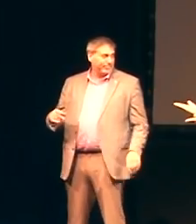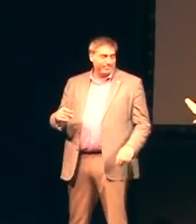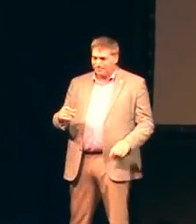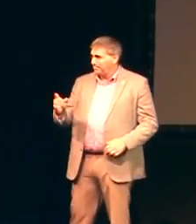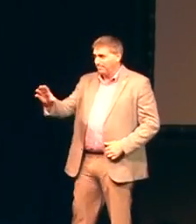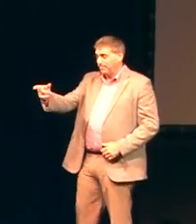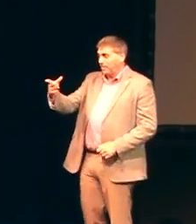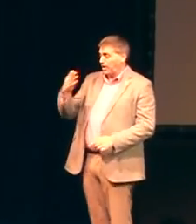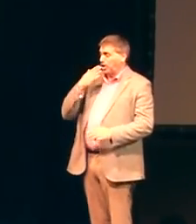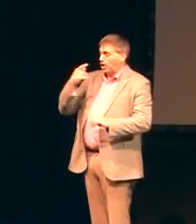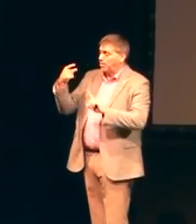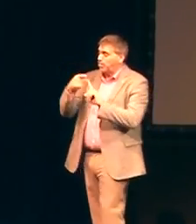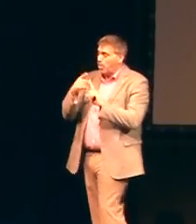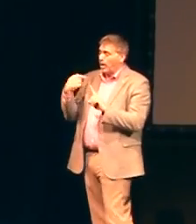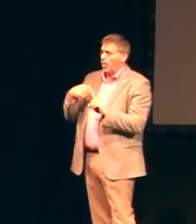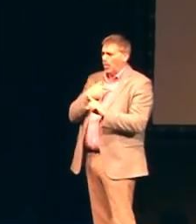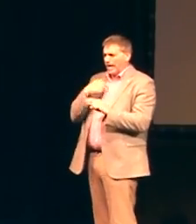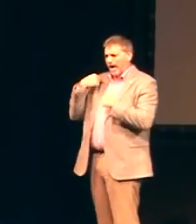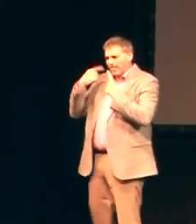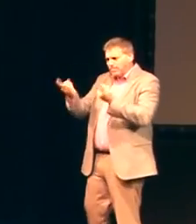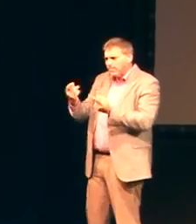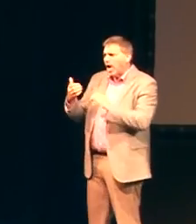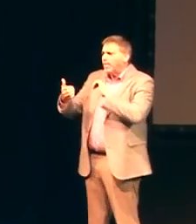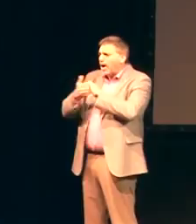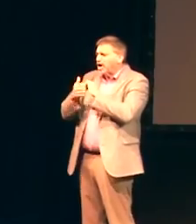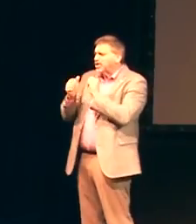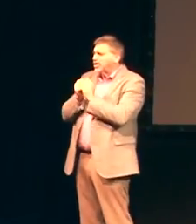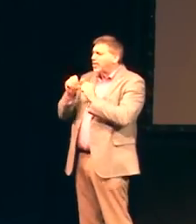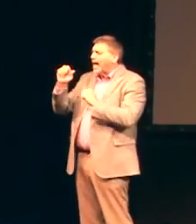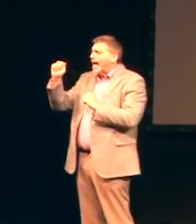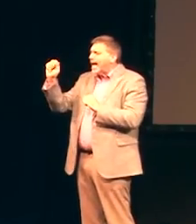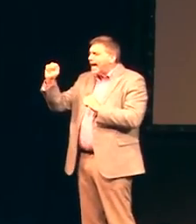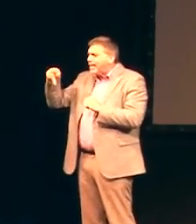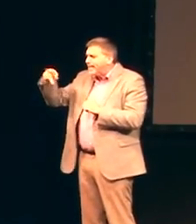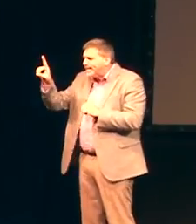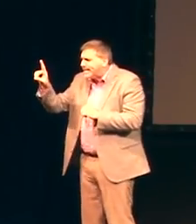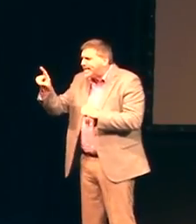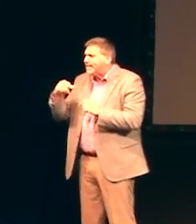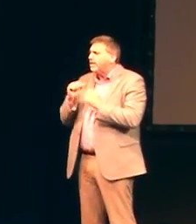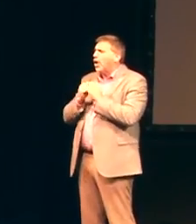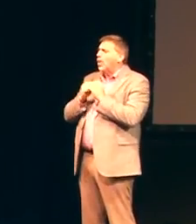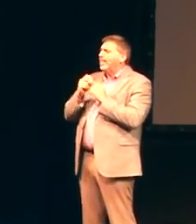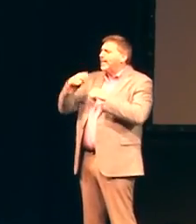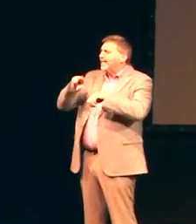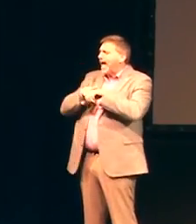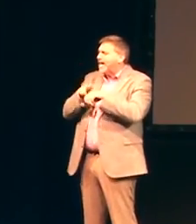hit a broader audience? Good point of the we have been in partnership with ADP (sounds